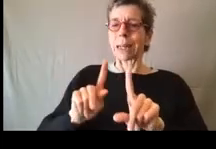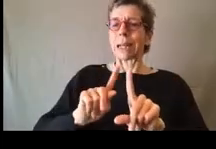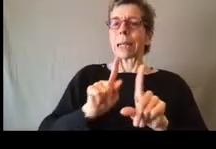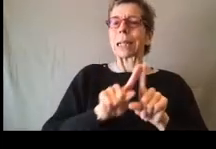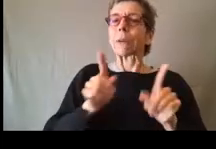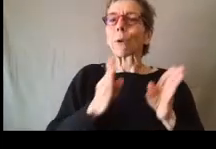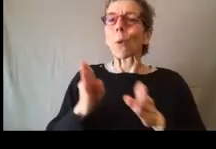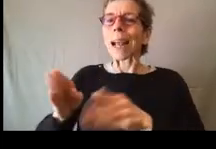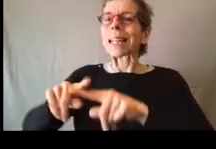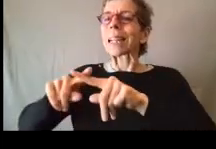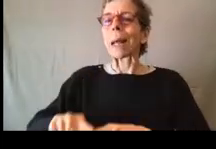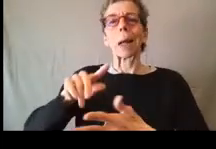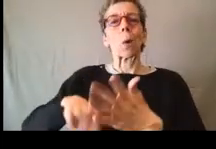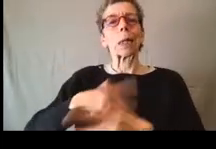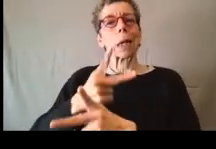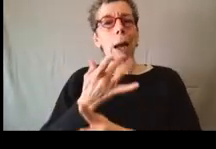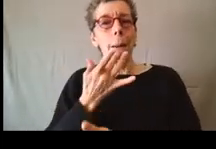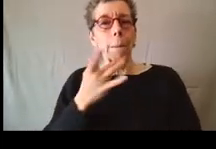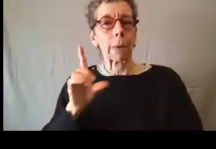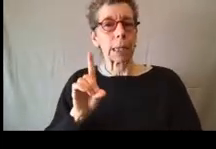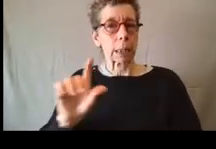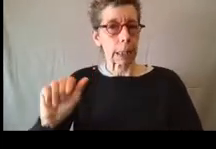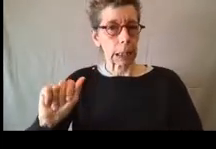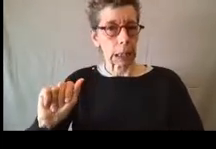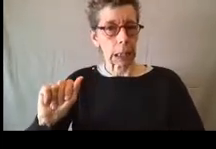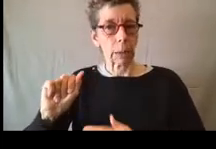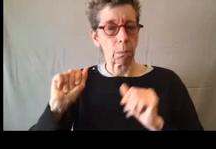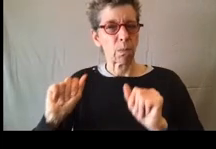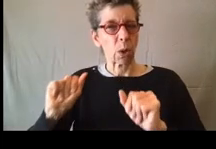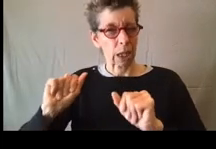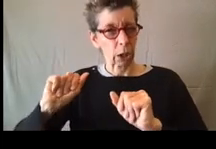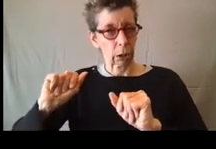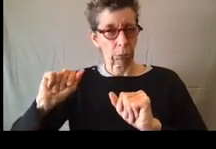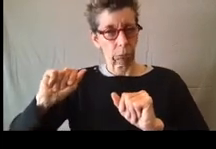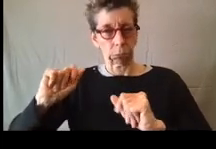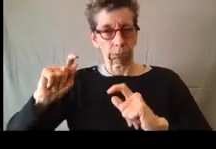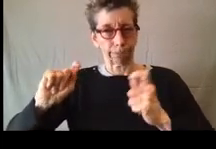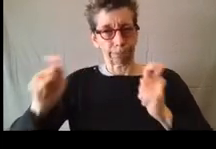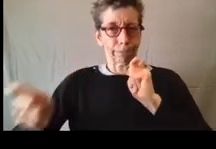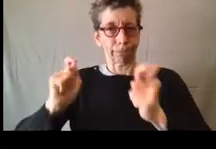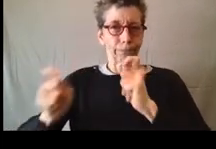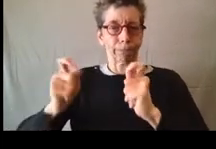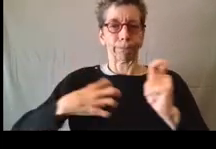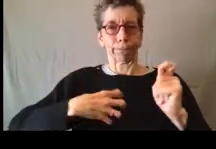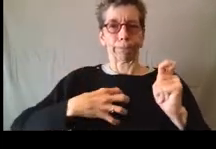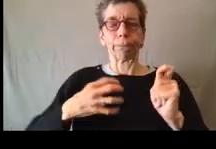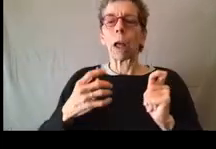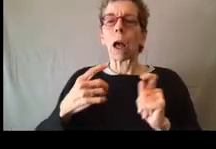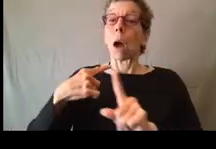disability type. Another area of potential research could focus on the positive ADA accommodation